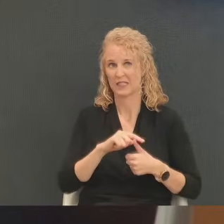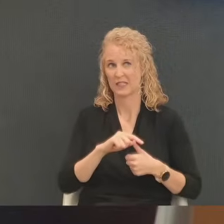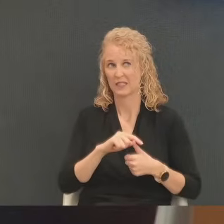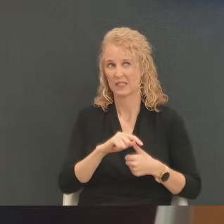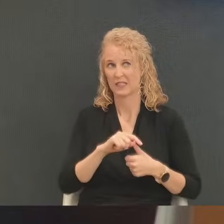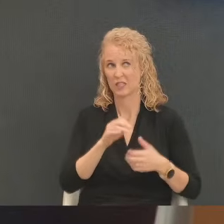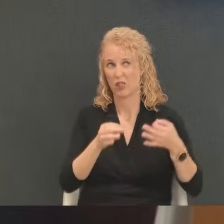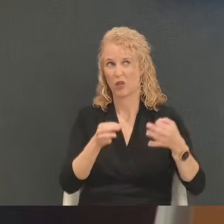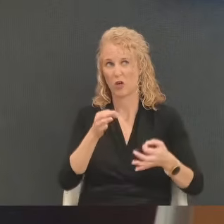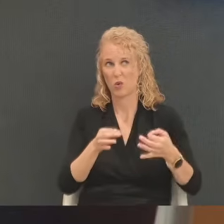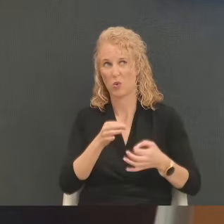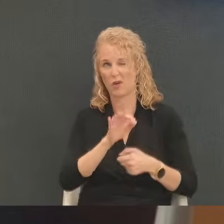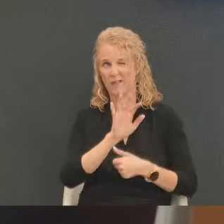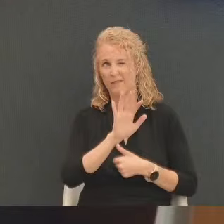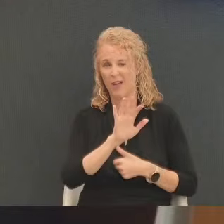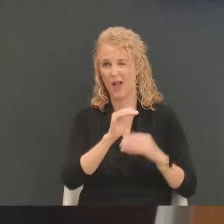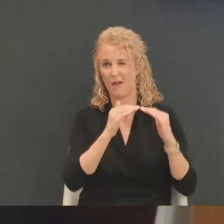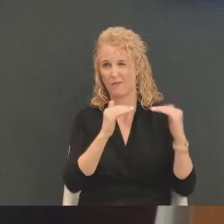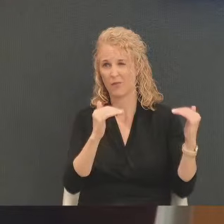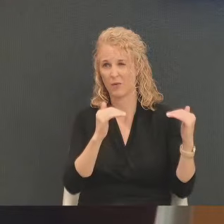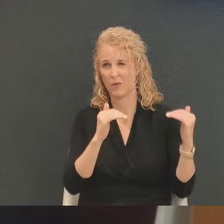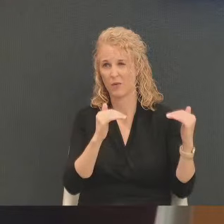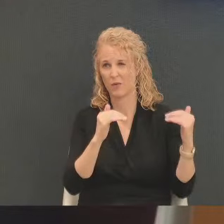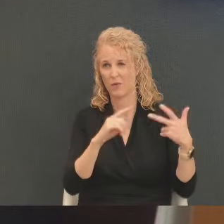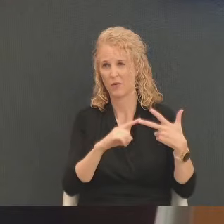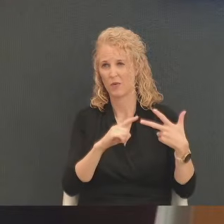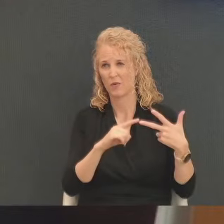four to five floors on the courthouse depending upon whether you're talking about the the basement